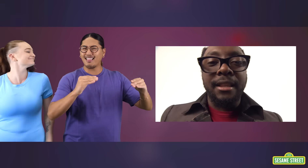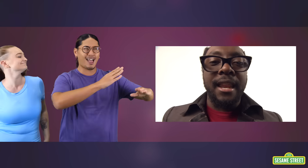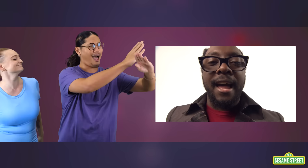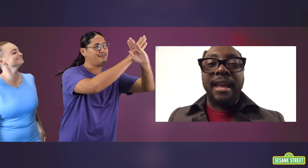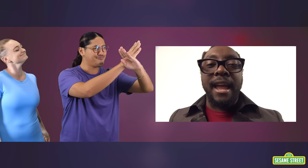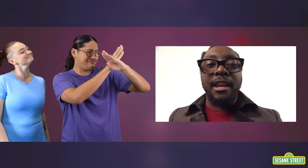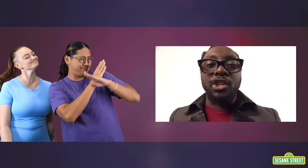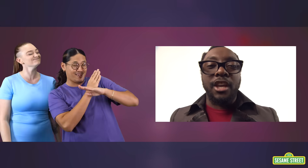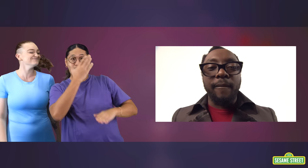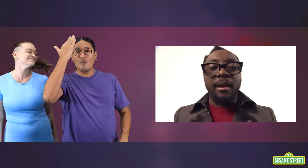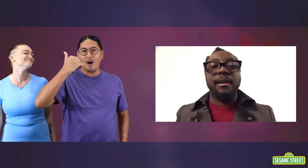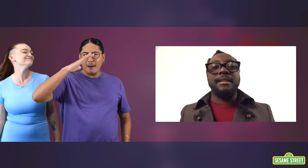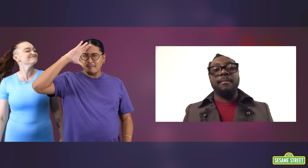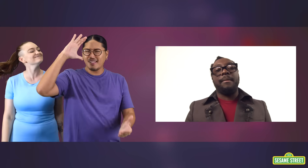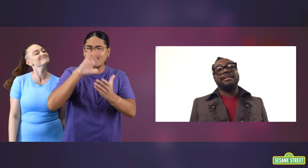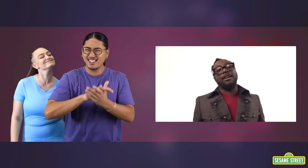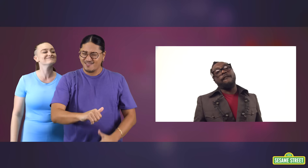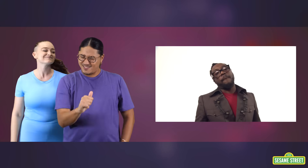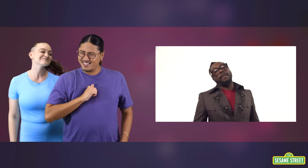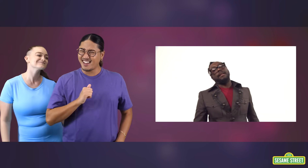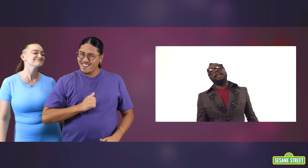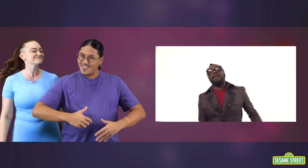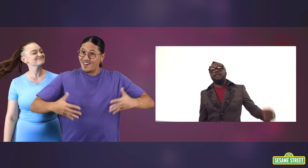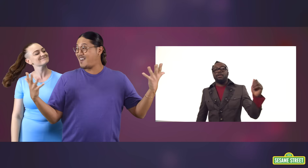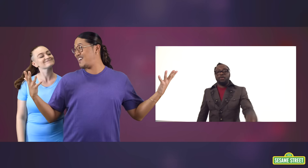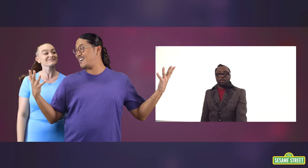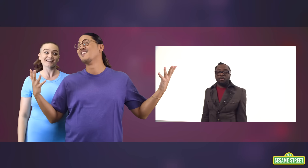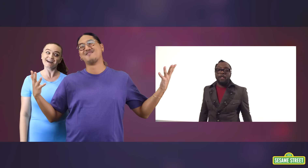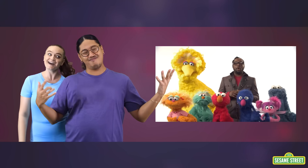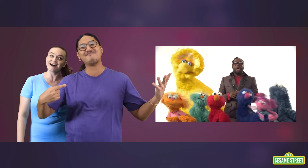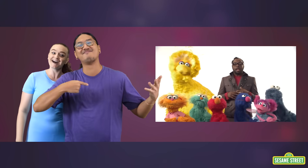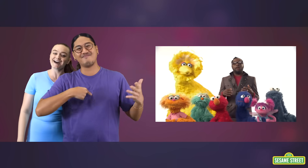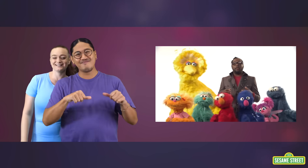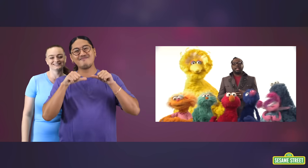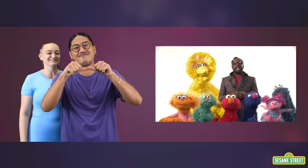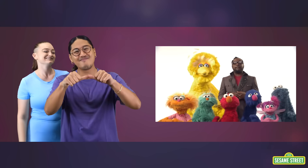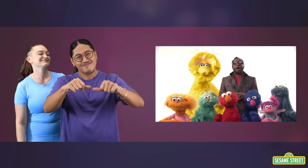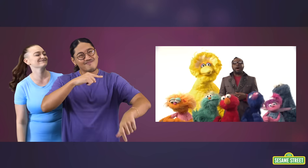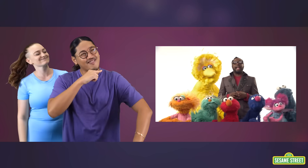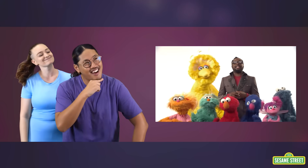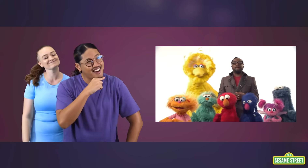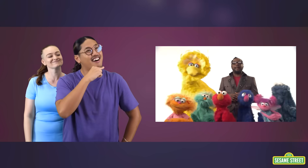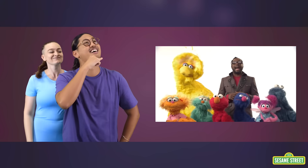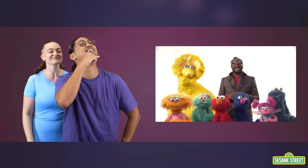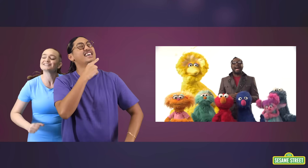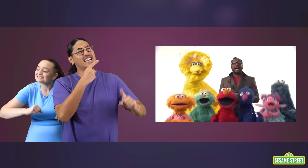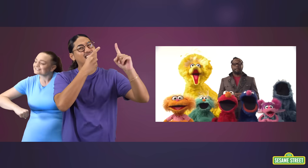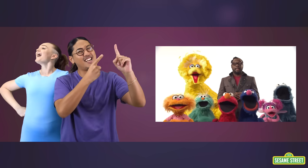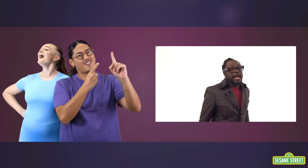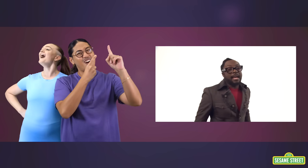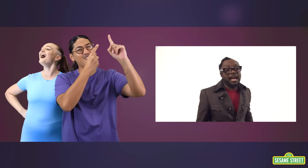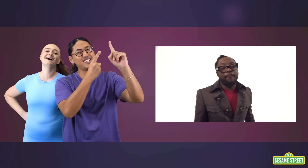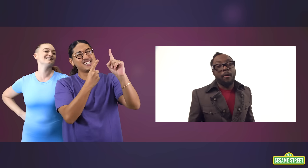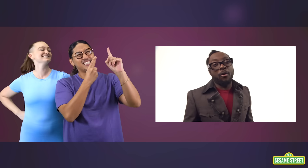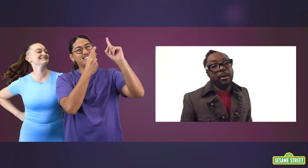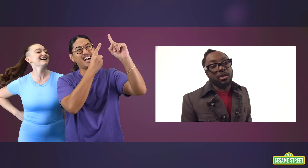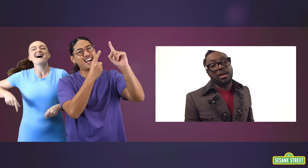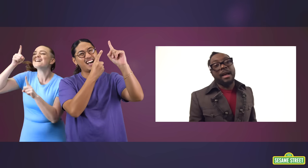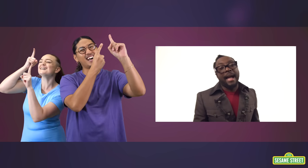There's nothing I can't achieve Because in myself I believe in Oh gonna keep our heads up high High Keep on reaching high